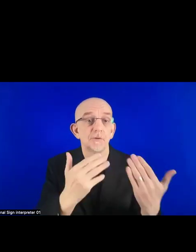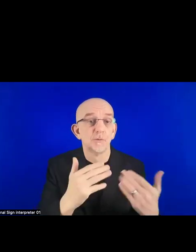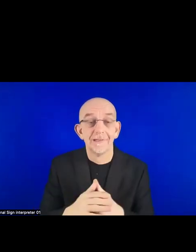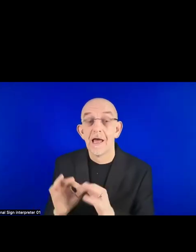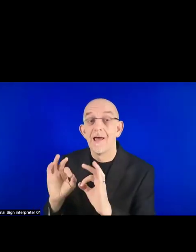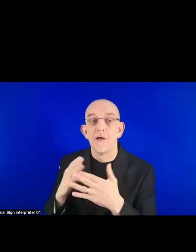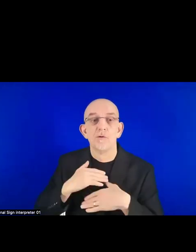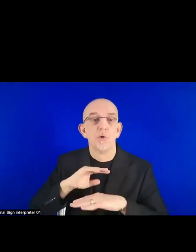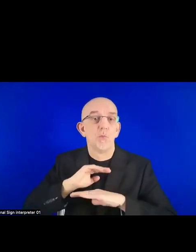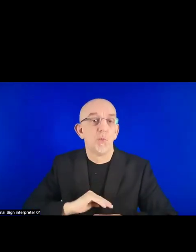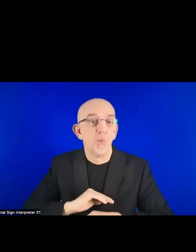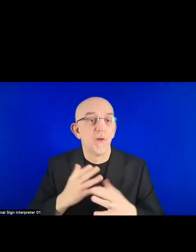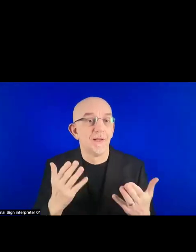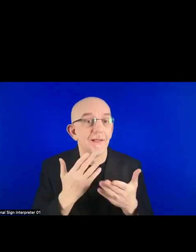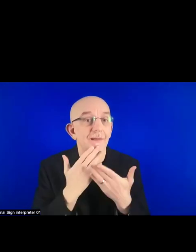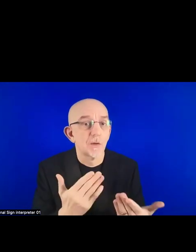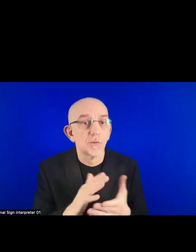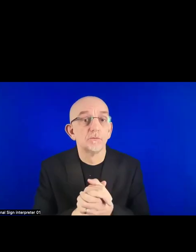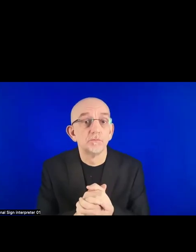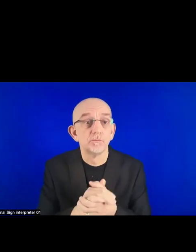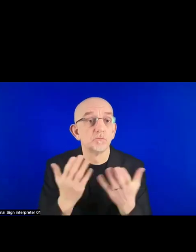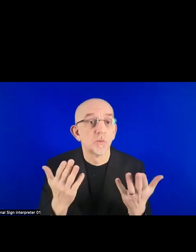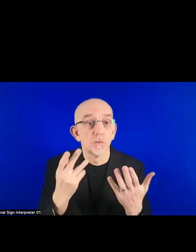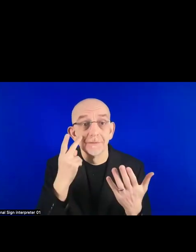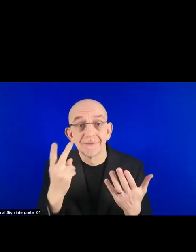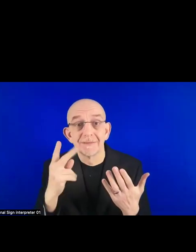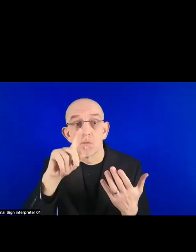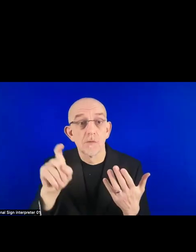other questions at present. So I will just give it another minute or two and see if